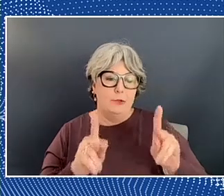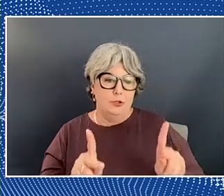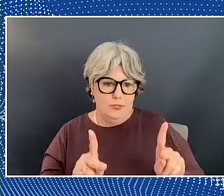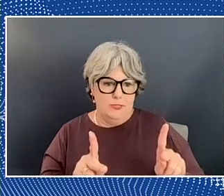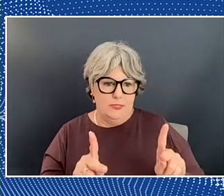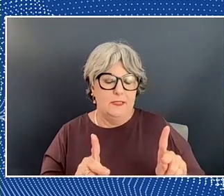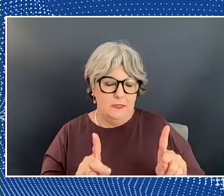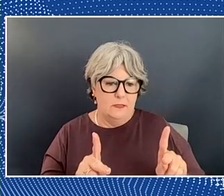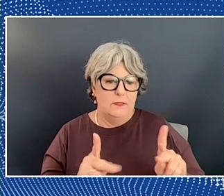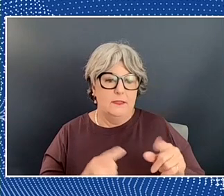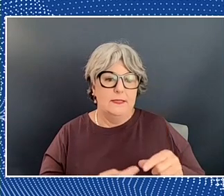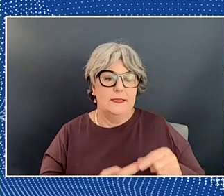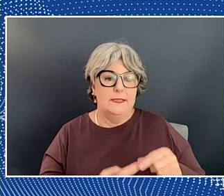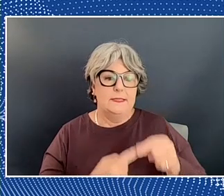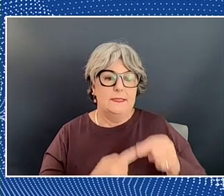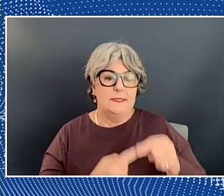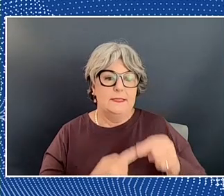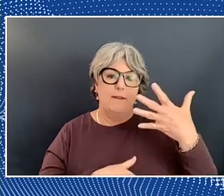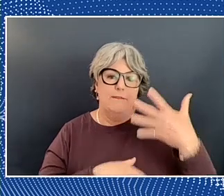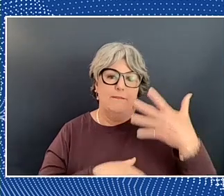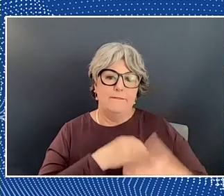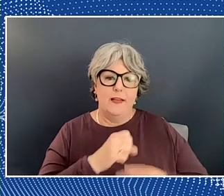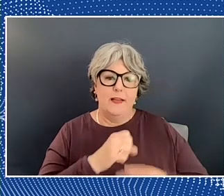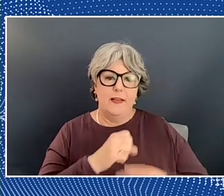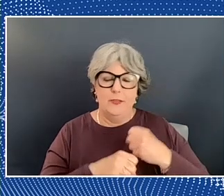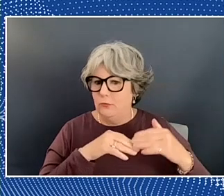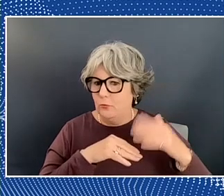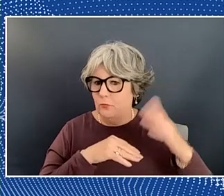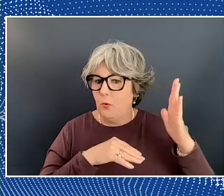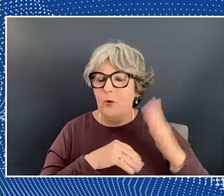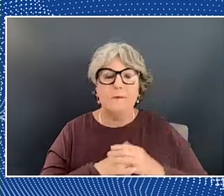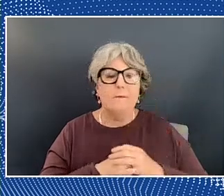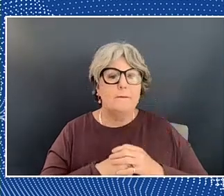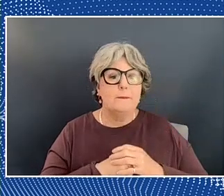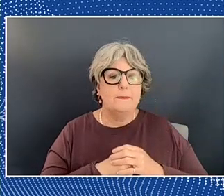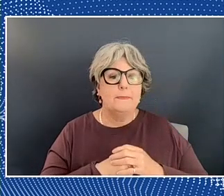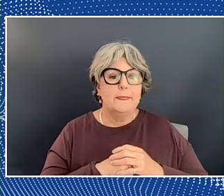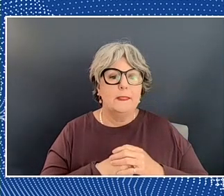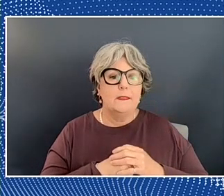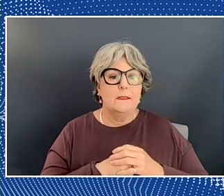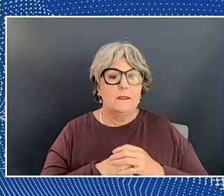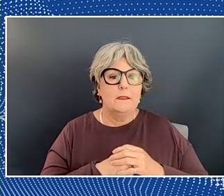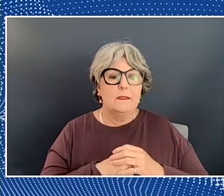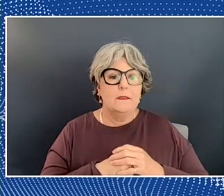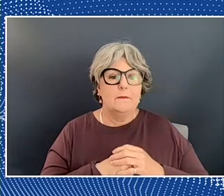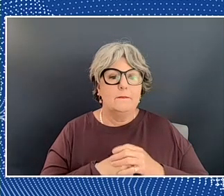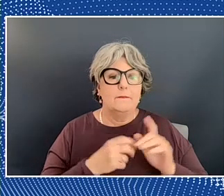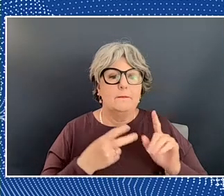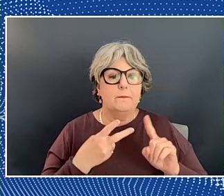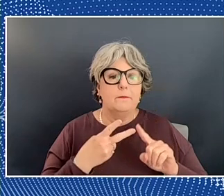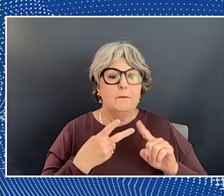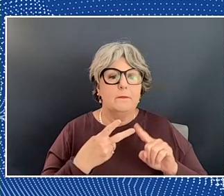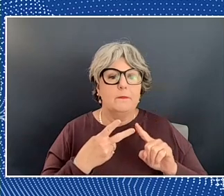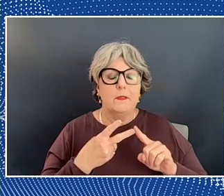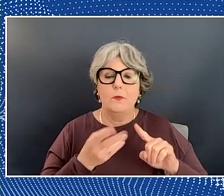if they've served five years or more. Next, I want to say that, you know, upon release, for most of us, when you want to